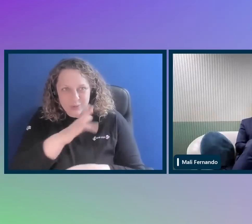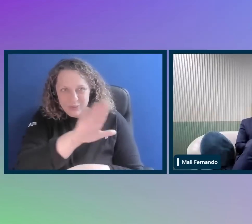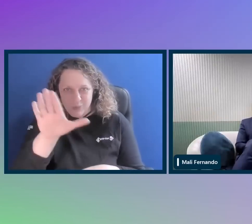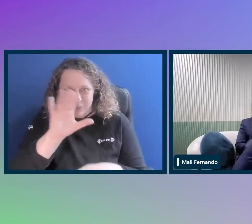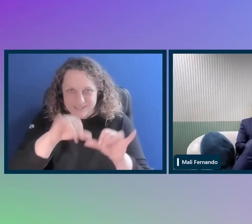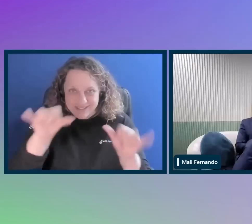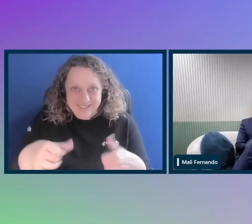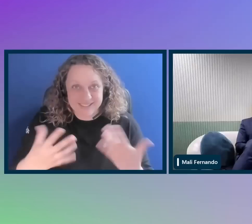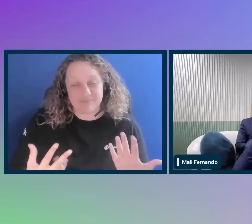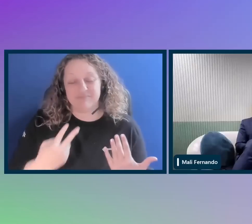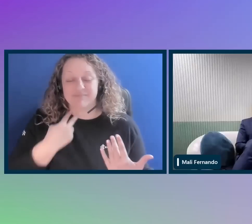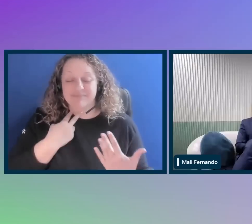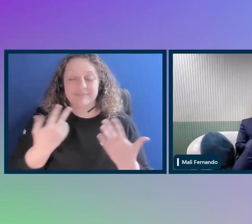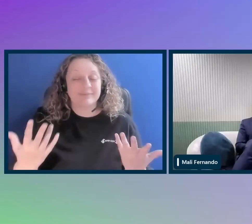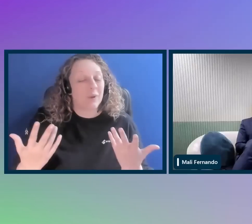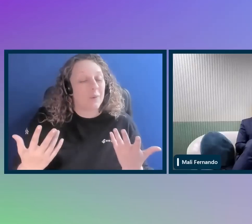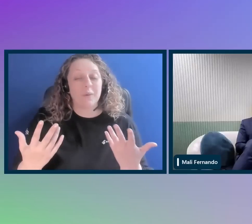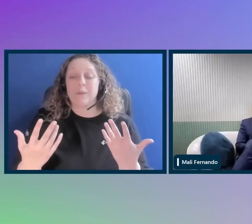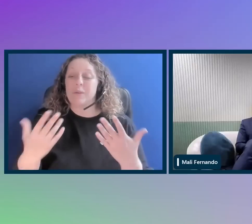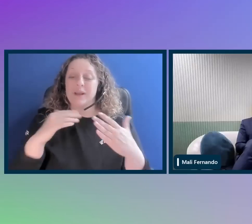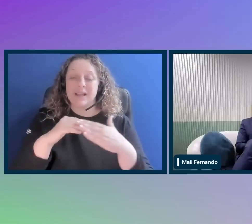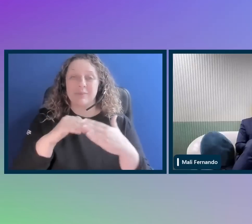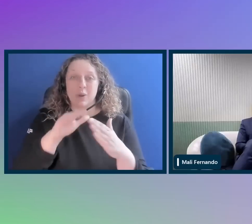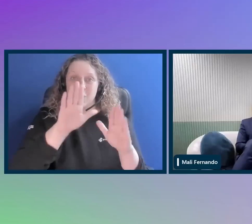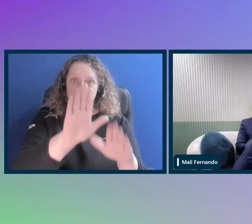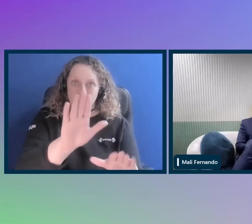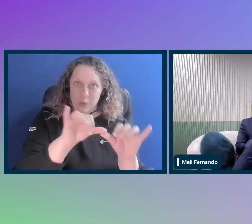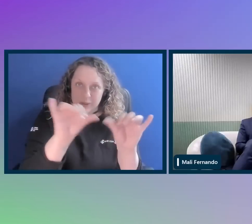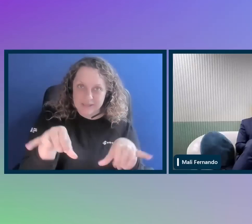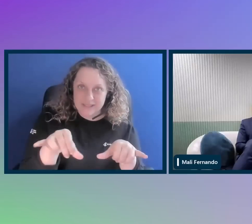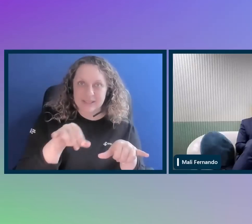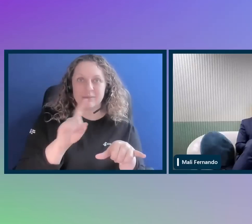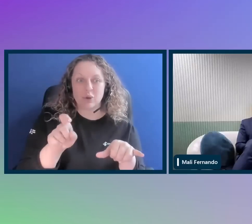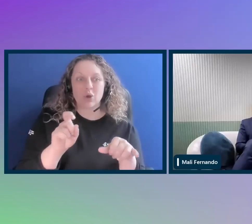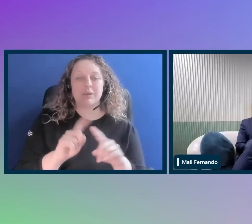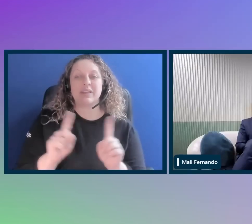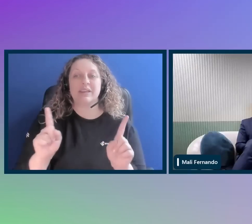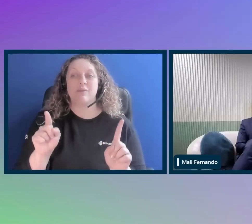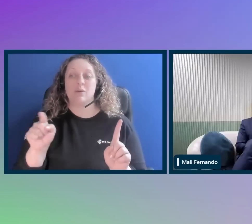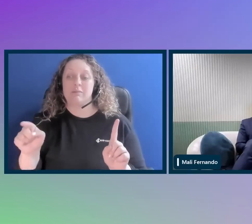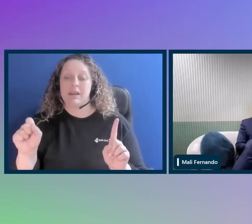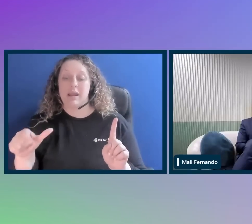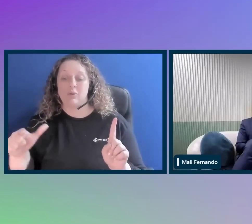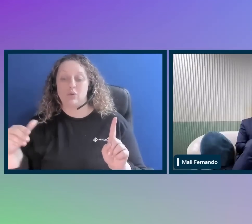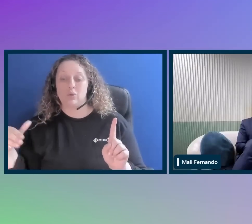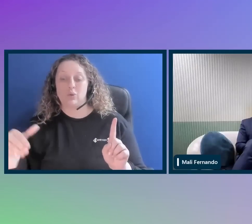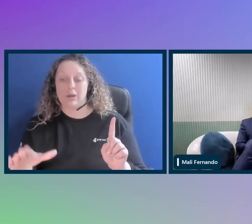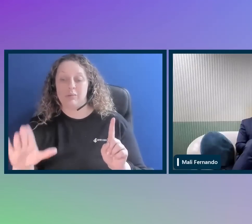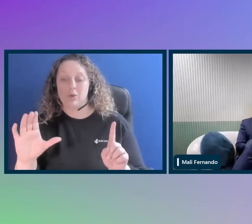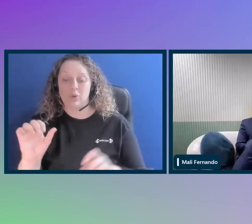And actually, the accessibility of your system could be the difference between them being able to come in and do their job or not.